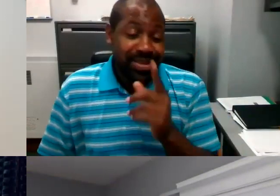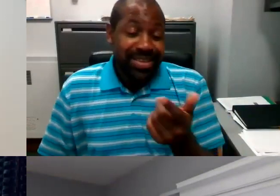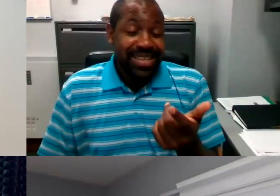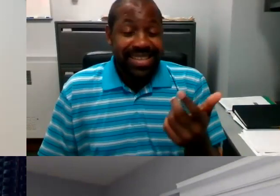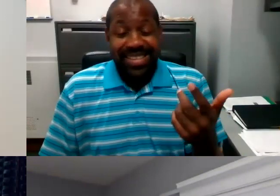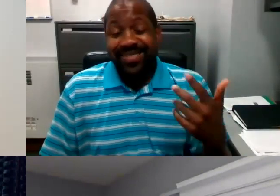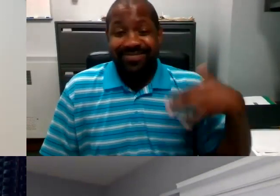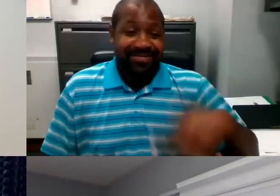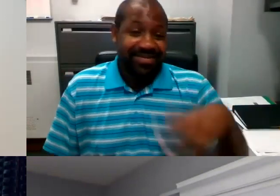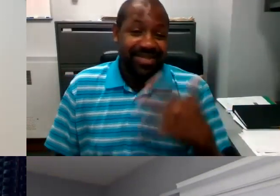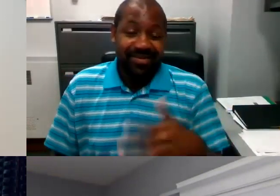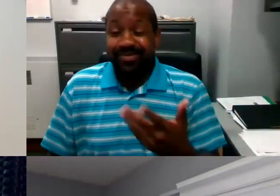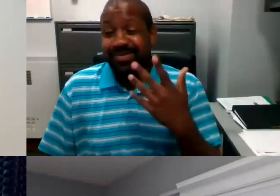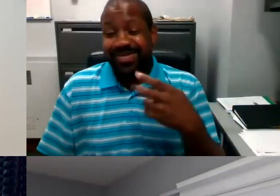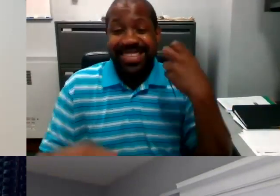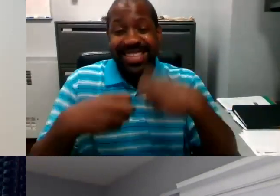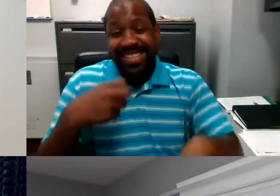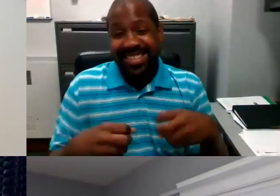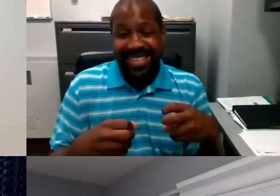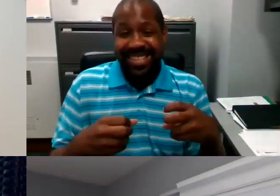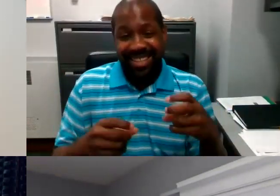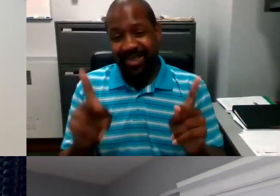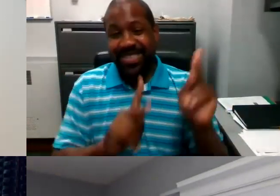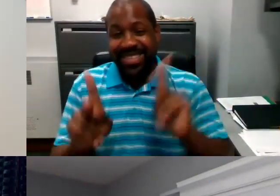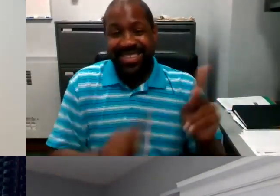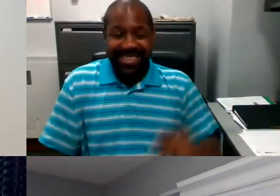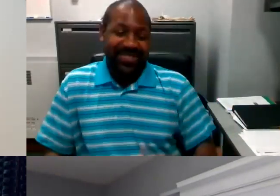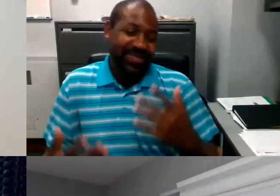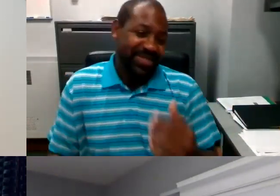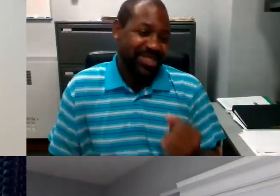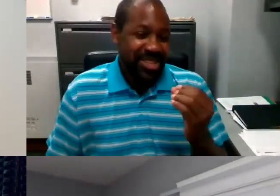WE WANT TO CONTINUE PARTNERING WITH THEM.